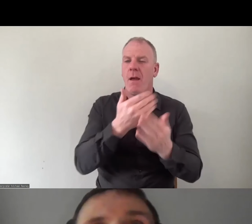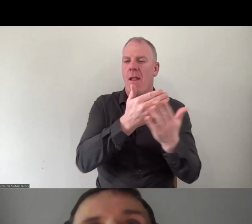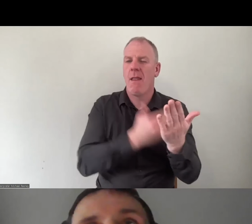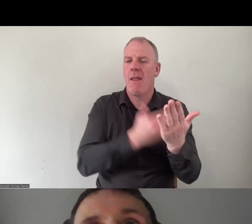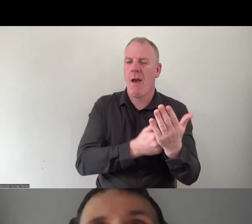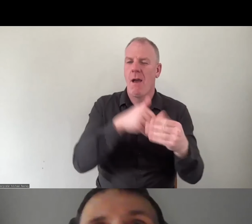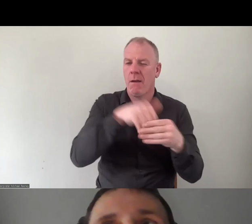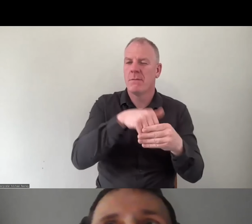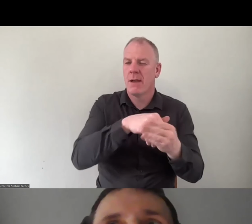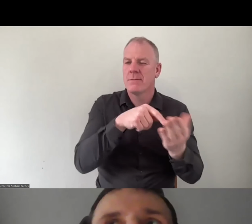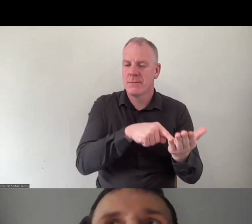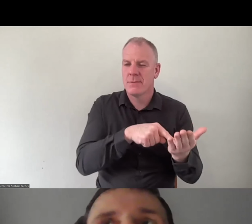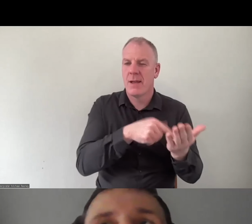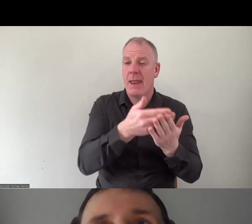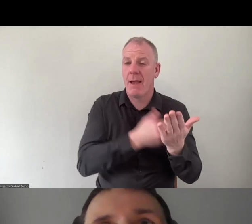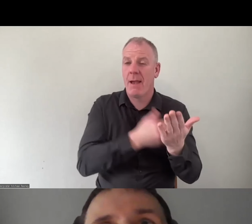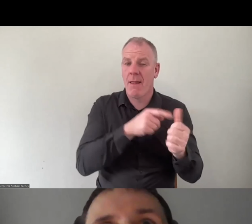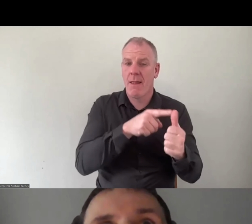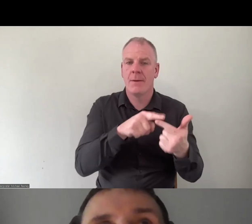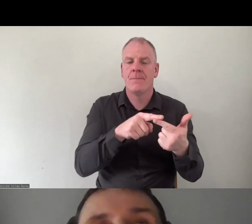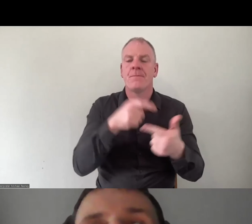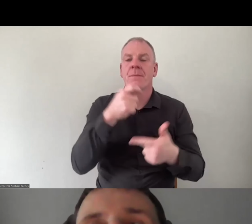and then to bring it into what I would consider